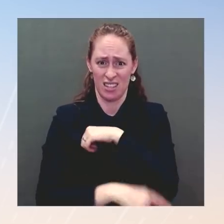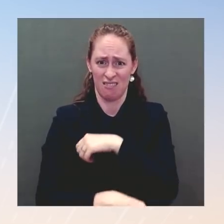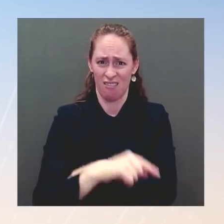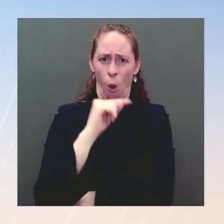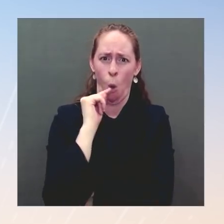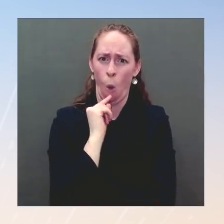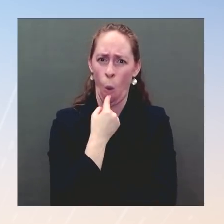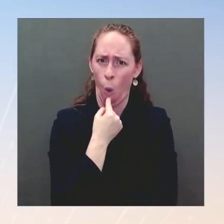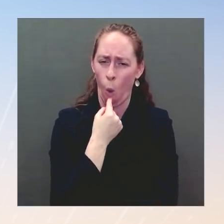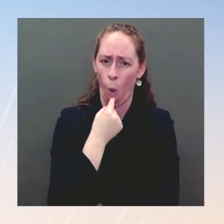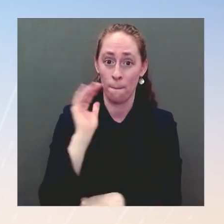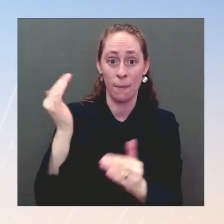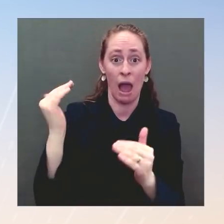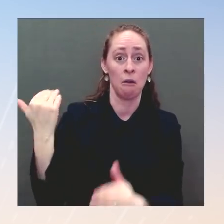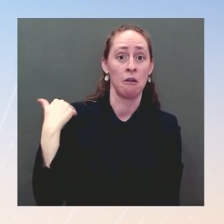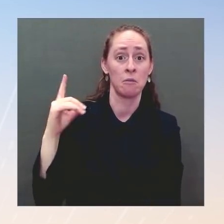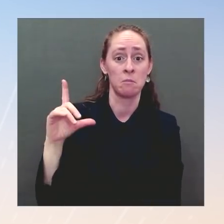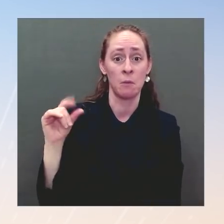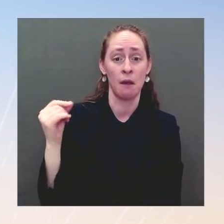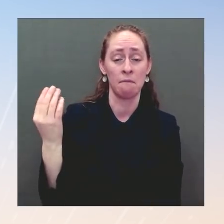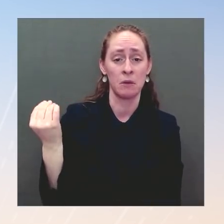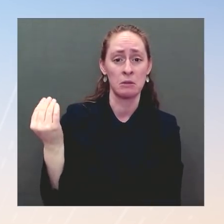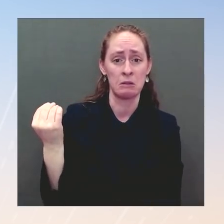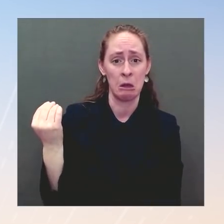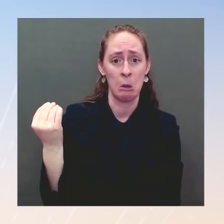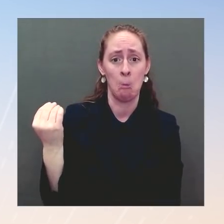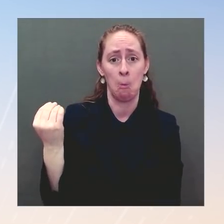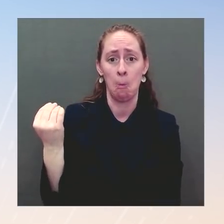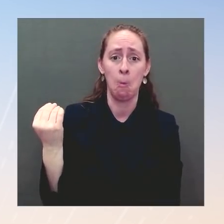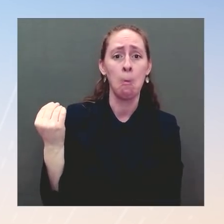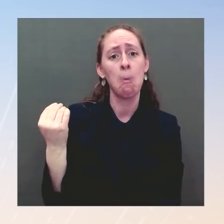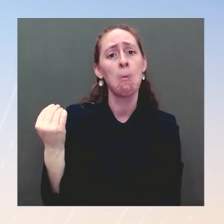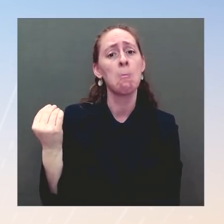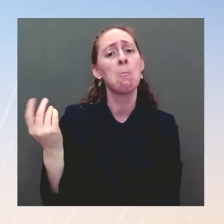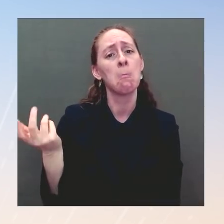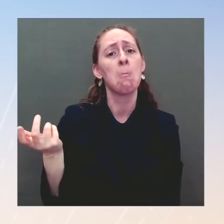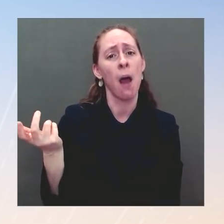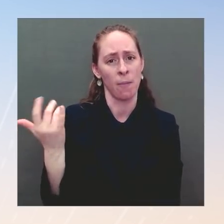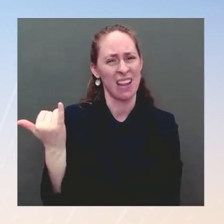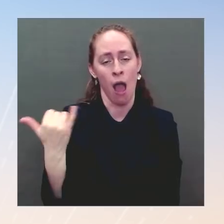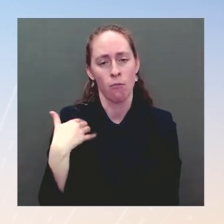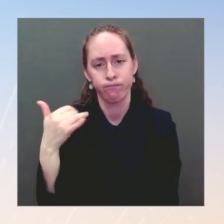we also sanctioned not just oligarchs but also family members around them to cut off their ability